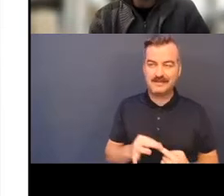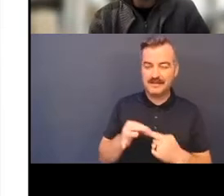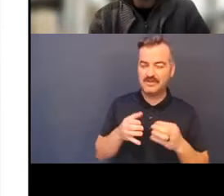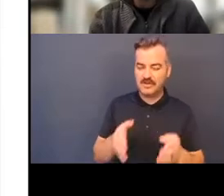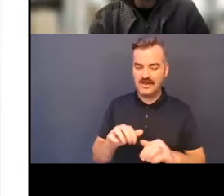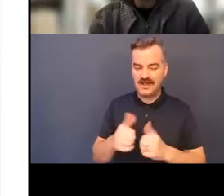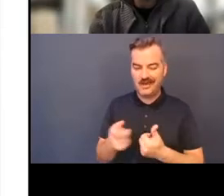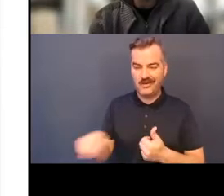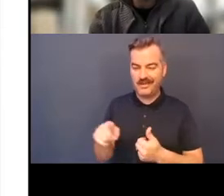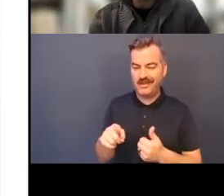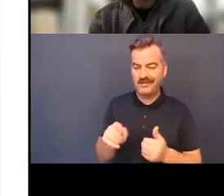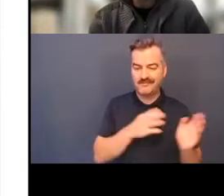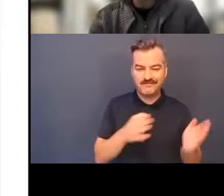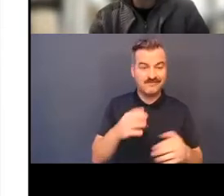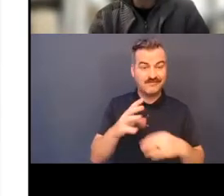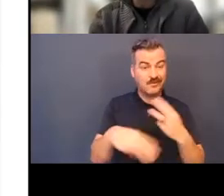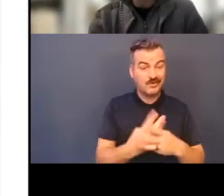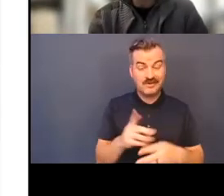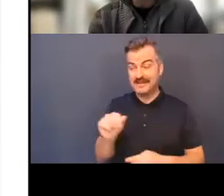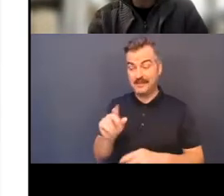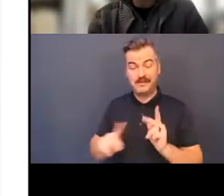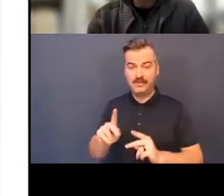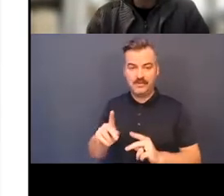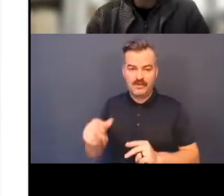they are oriented towards the world disabled 15:41:10 people will not be served by default